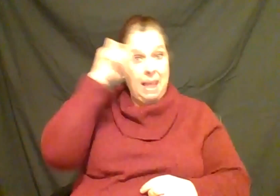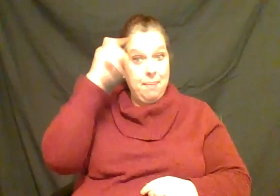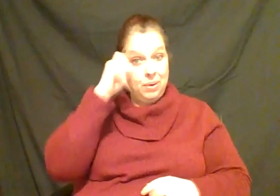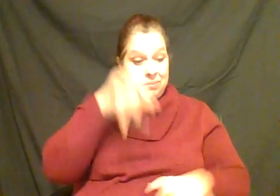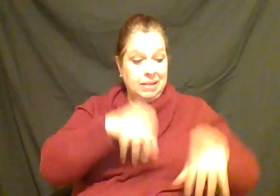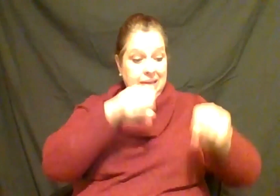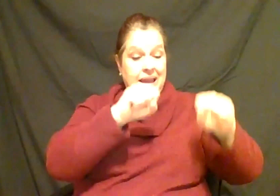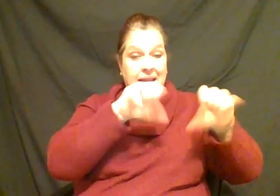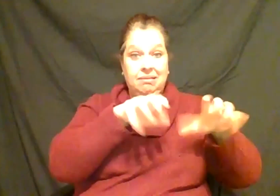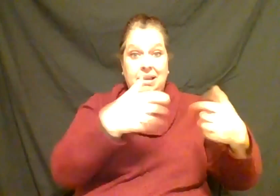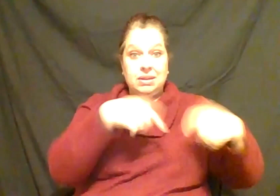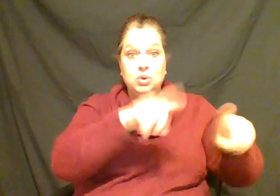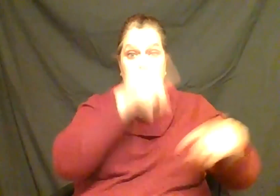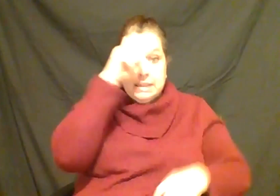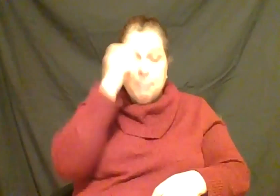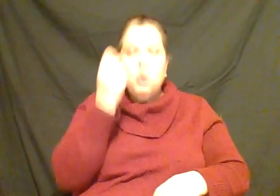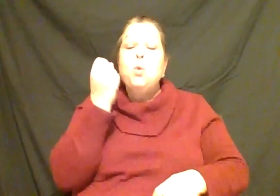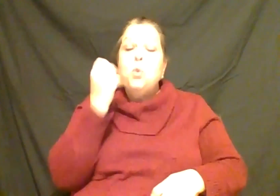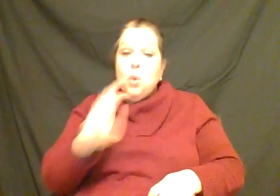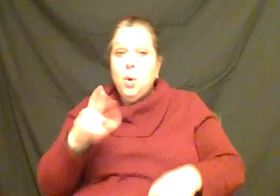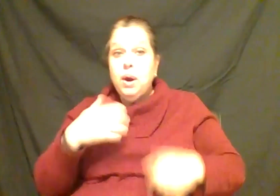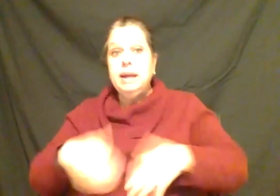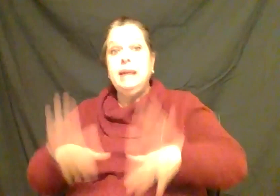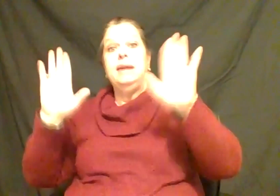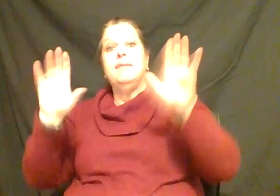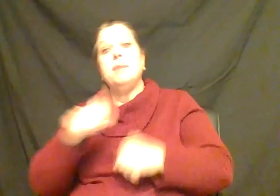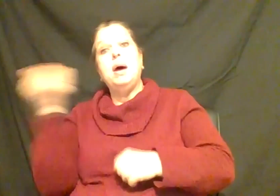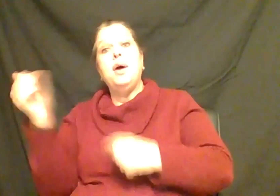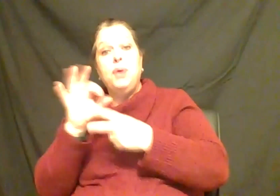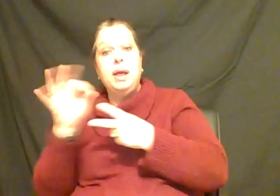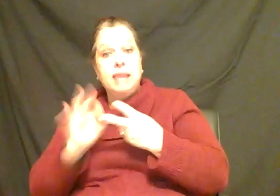the summer or they're going to have to give up potentially other elective areas or the diploma